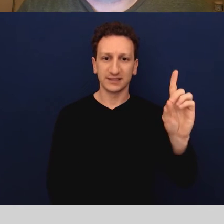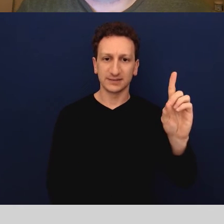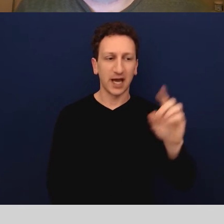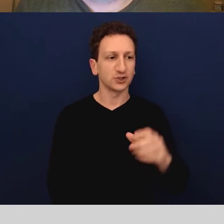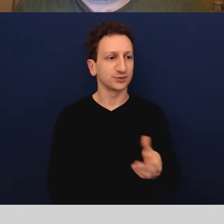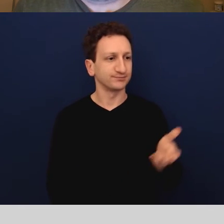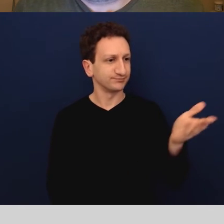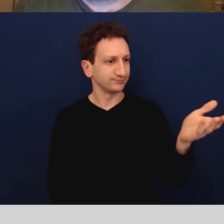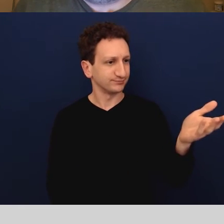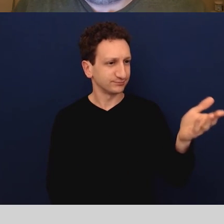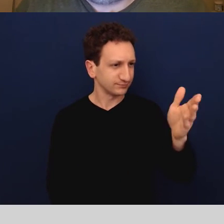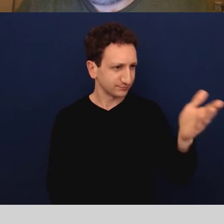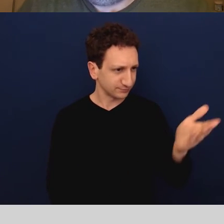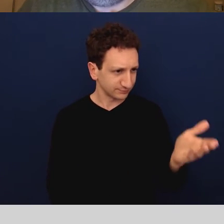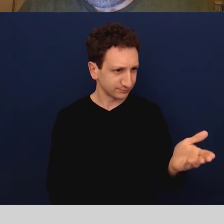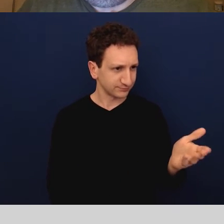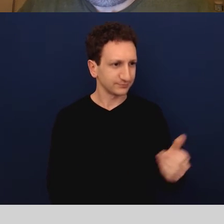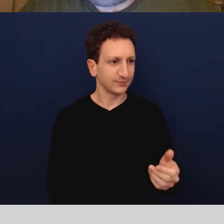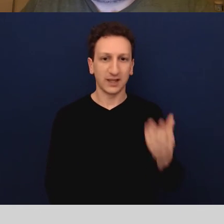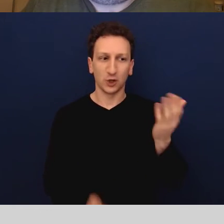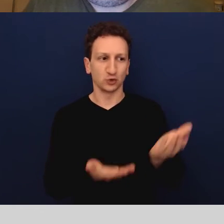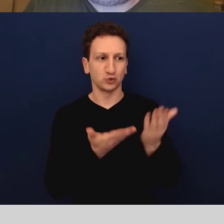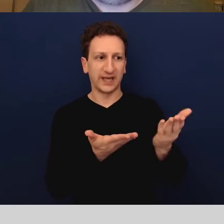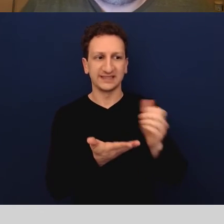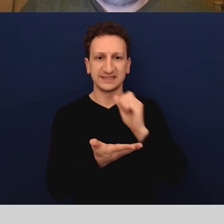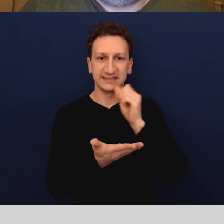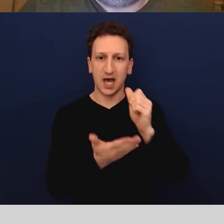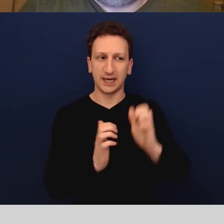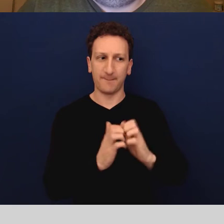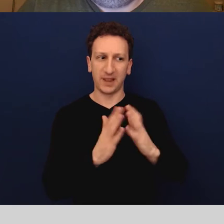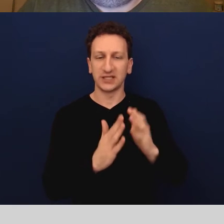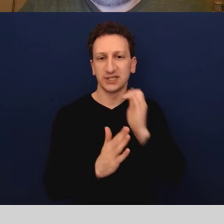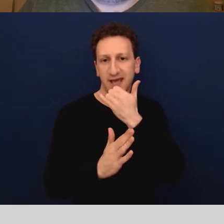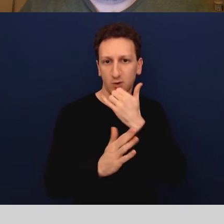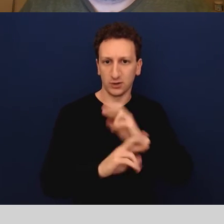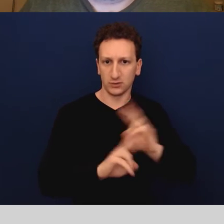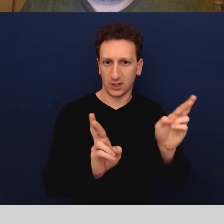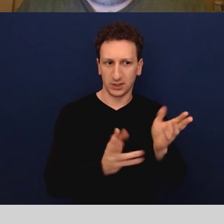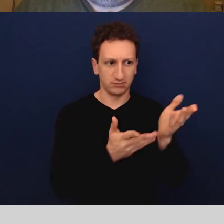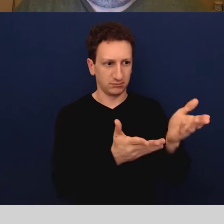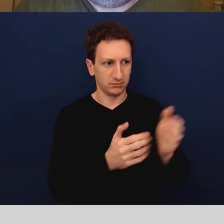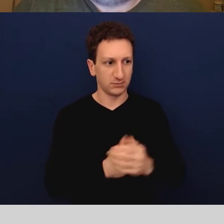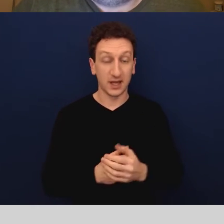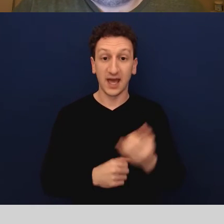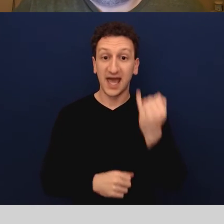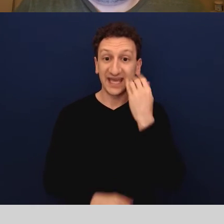in the world function. And when we do get an str, we want to call get by name.